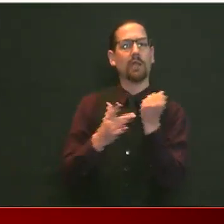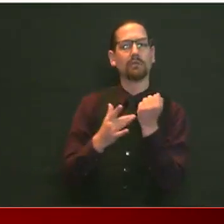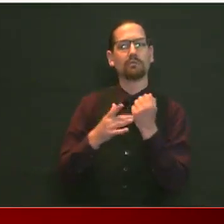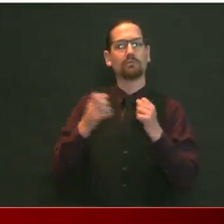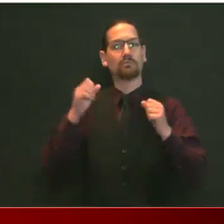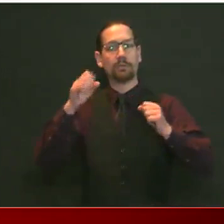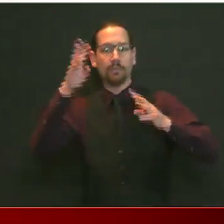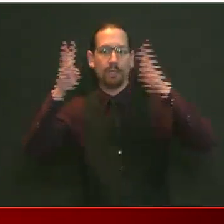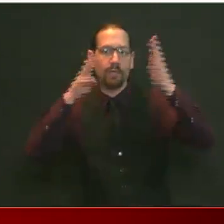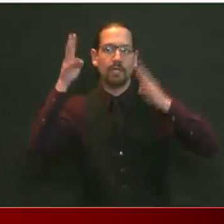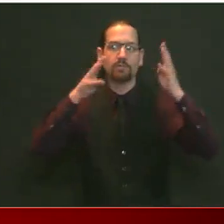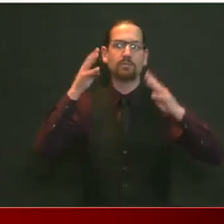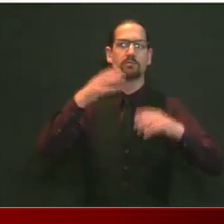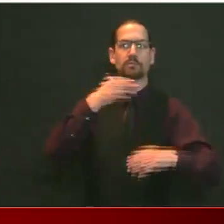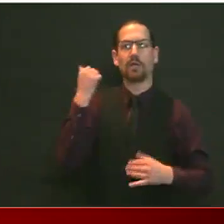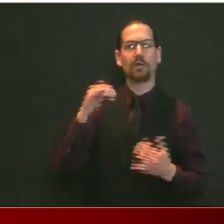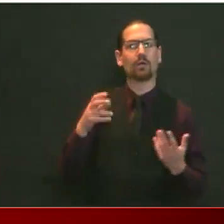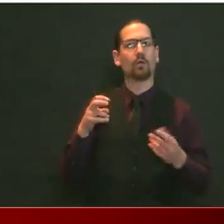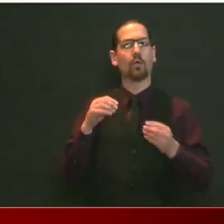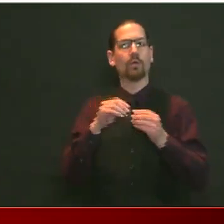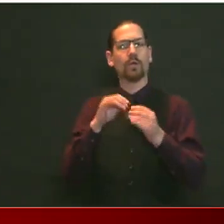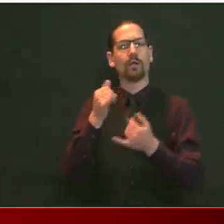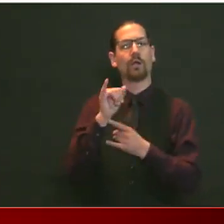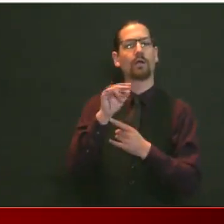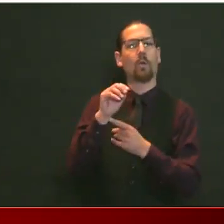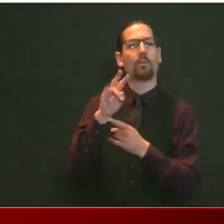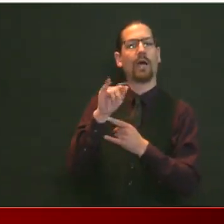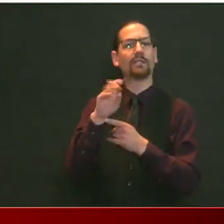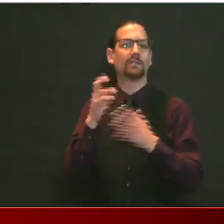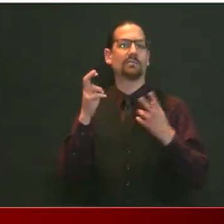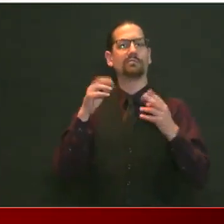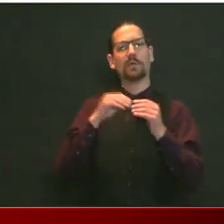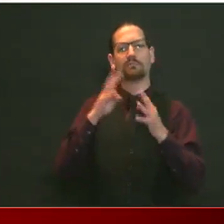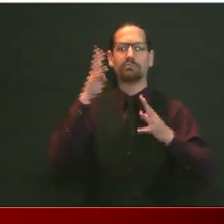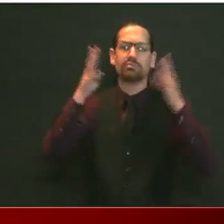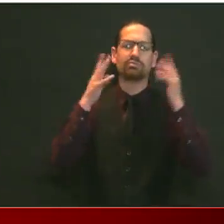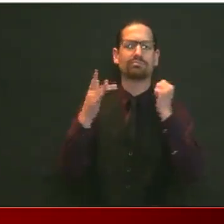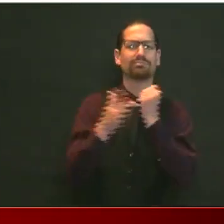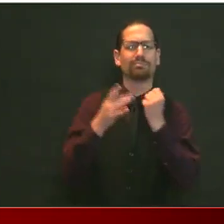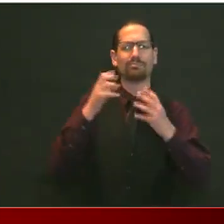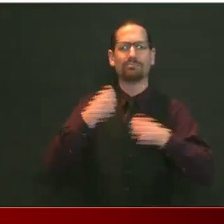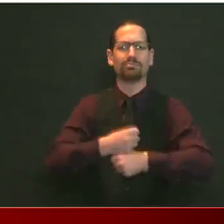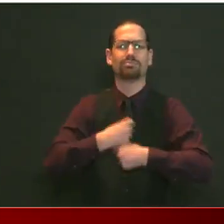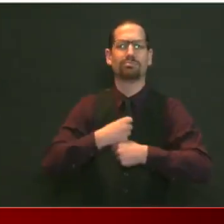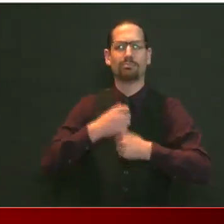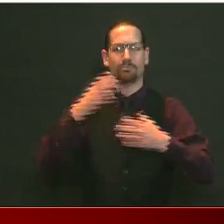FROM HERE IN A GOOD WAY? LIKE THERE'S A LOT OF INNOVATION THAT IS GOING -- THAT IS COMING OUT OF THIS AND ONCE WE GET